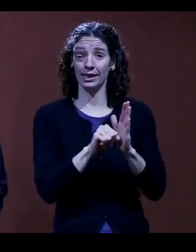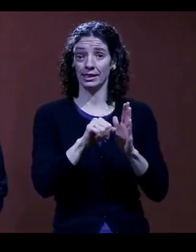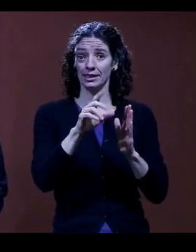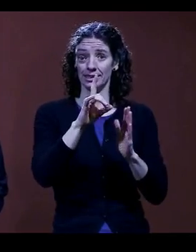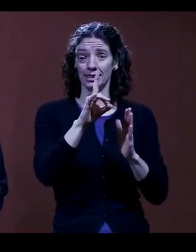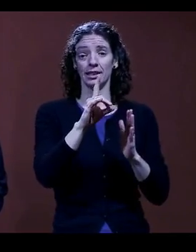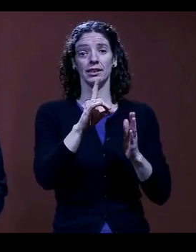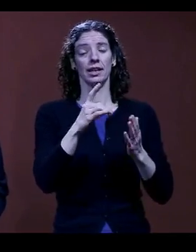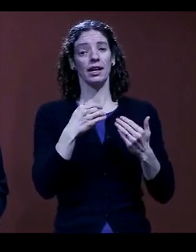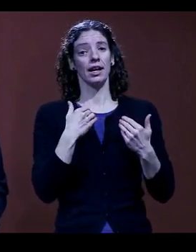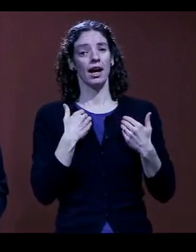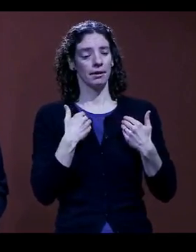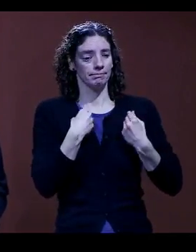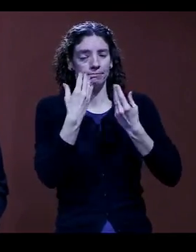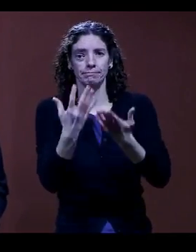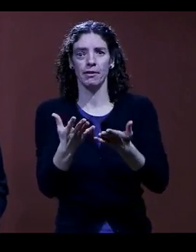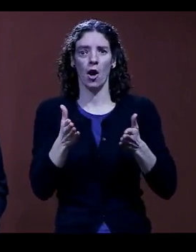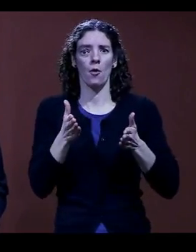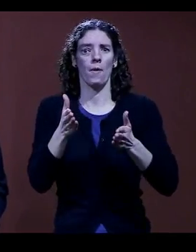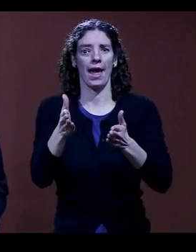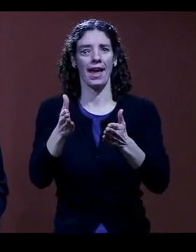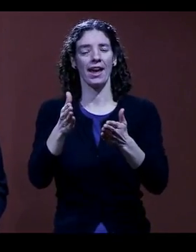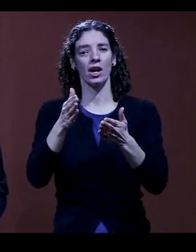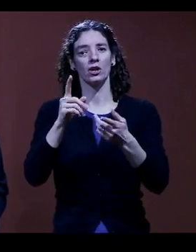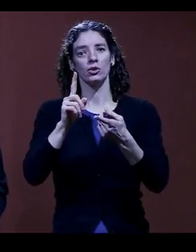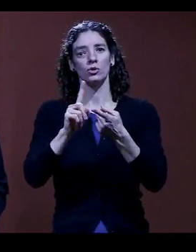specifically for those youth who are hard to find?